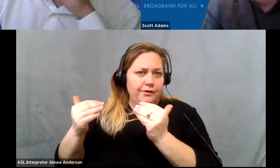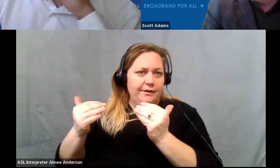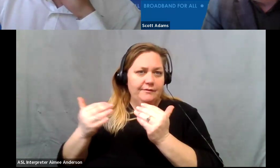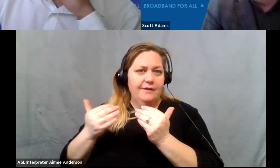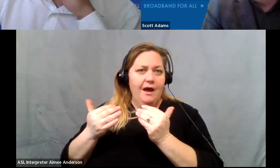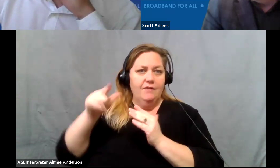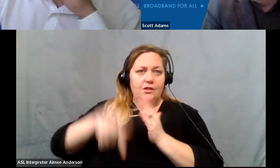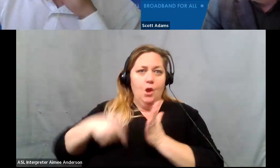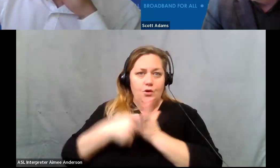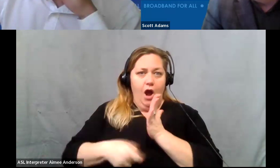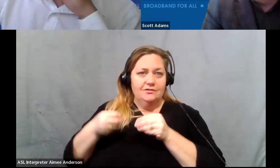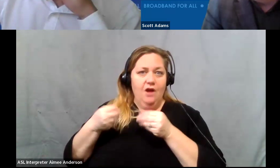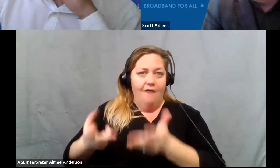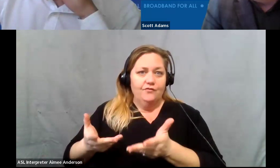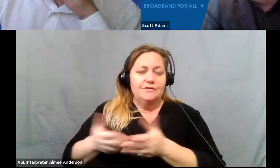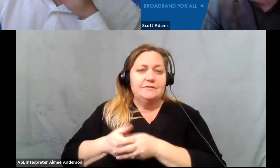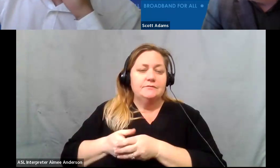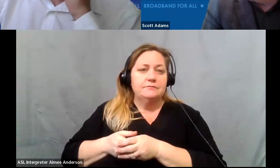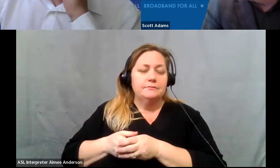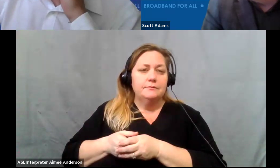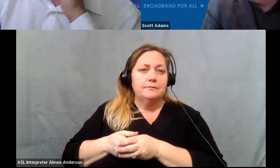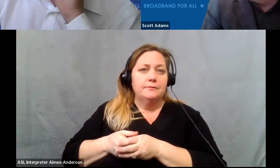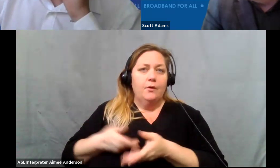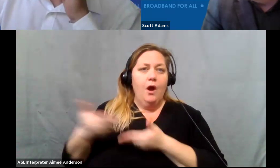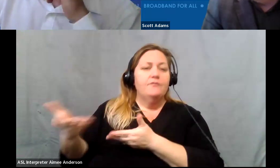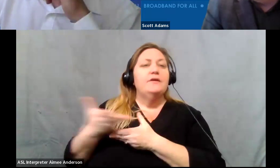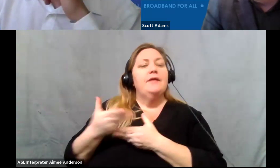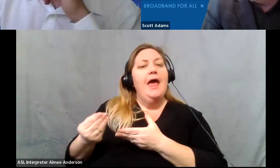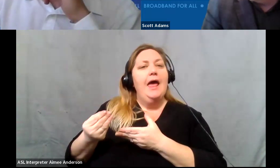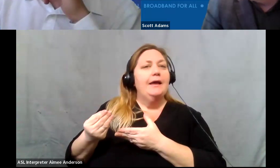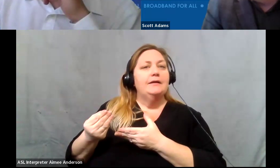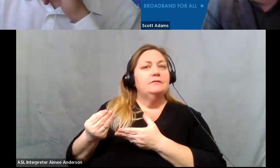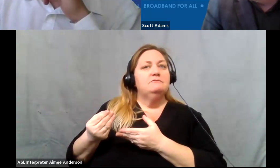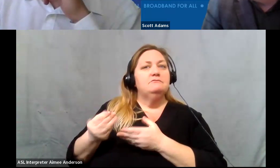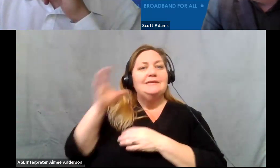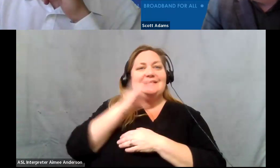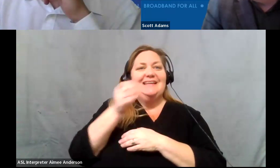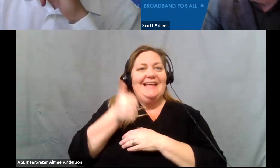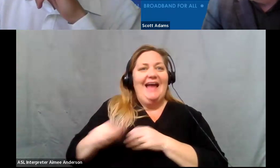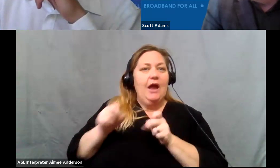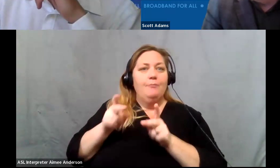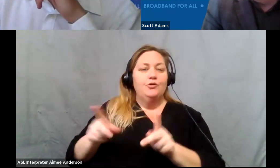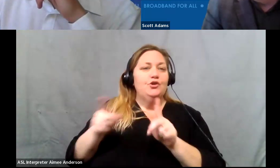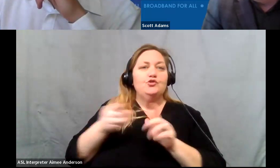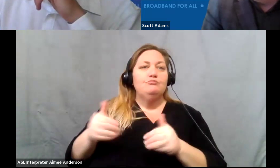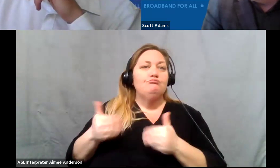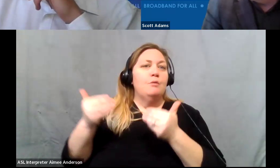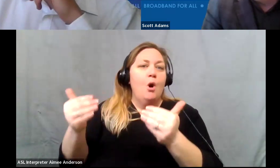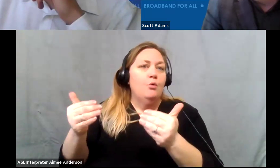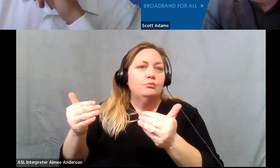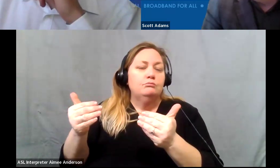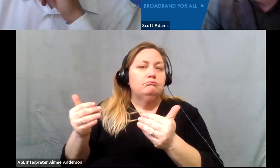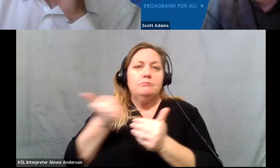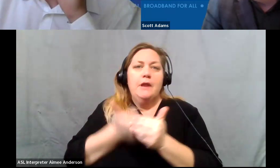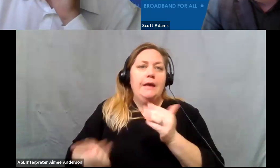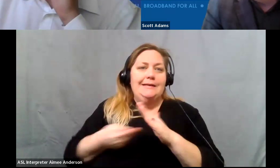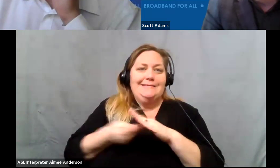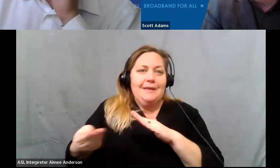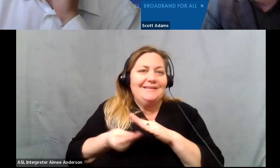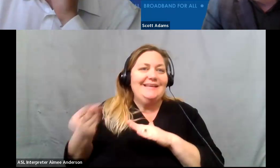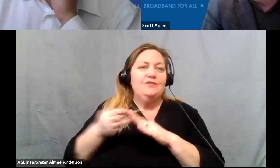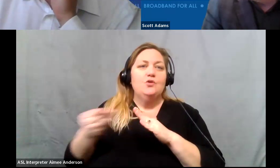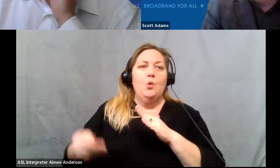cost offers and would both seek any opportunity to promote any subsidies or successor programs